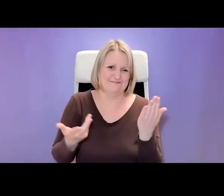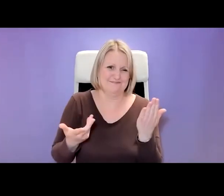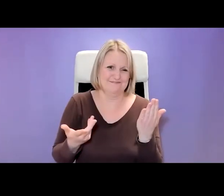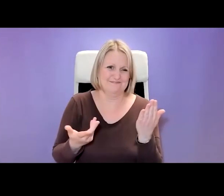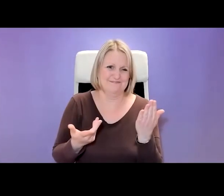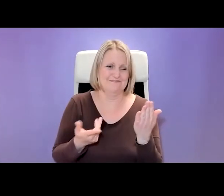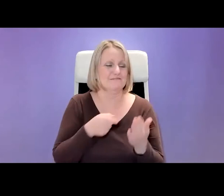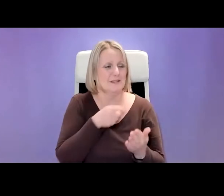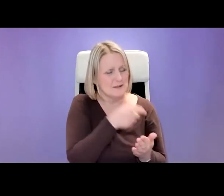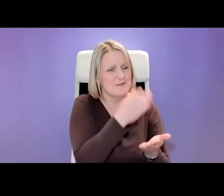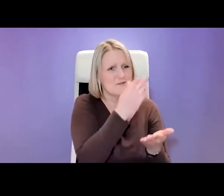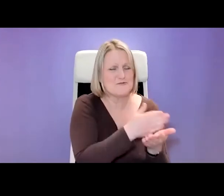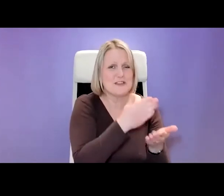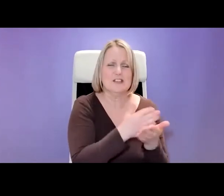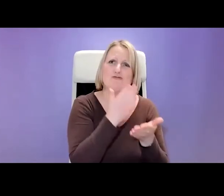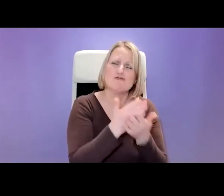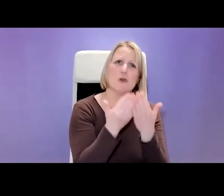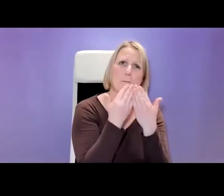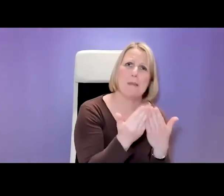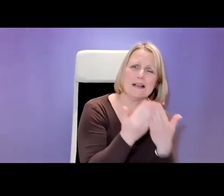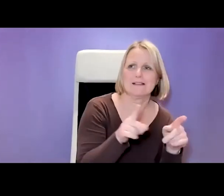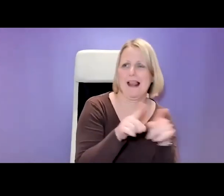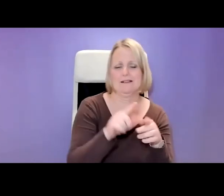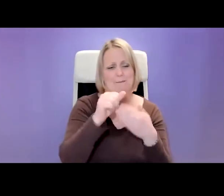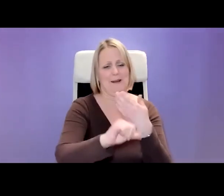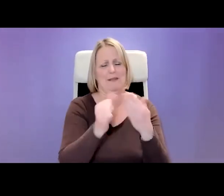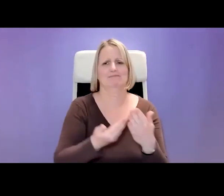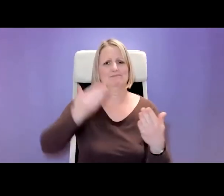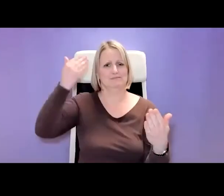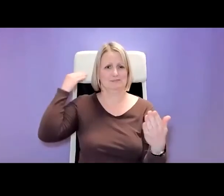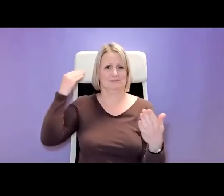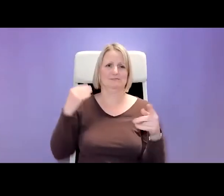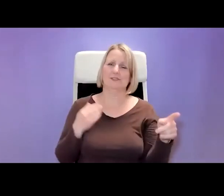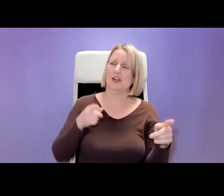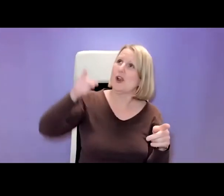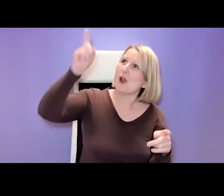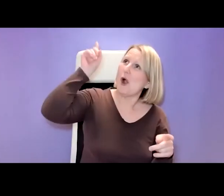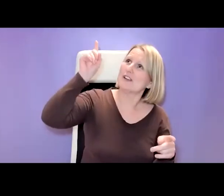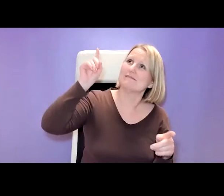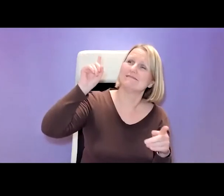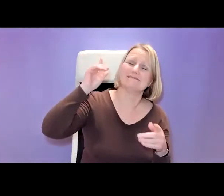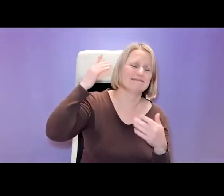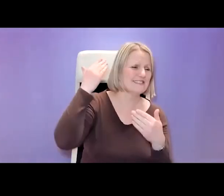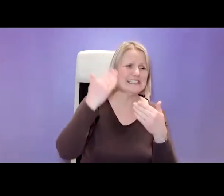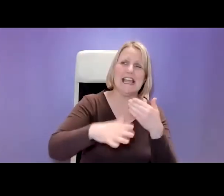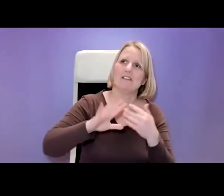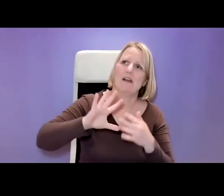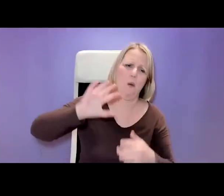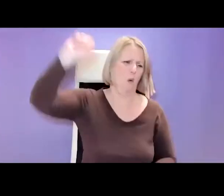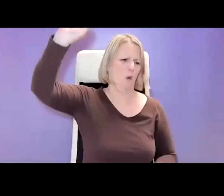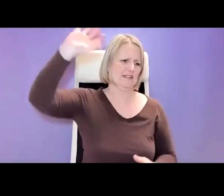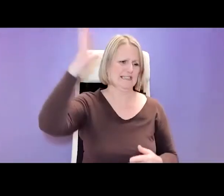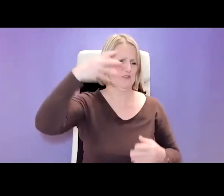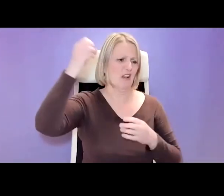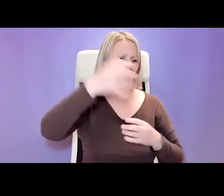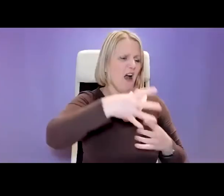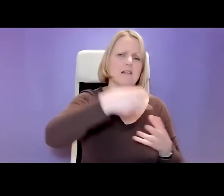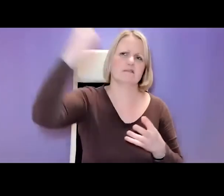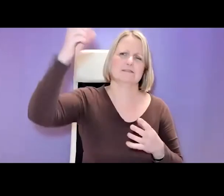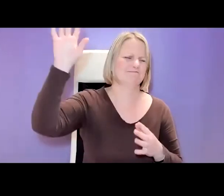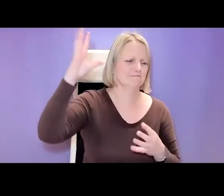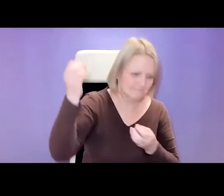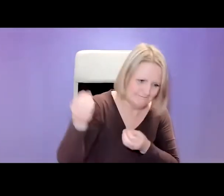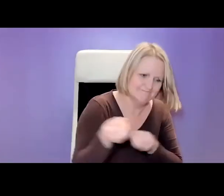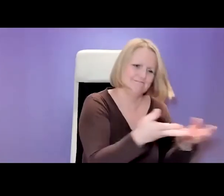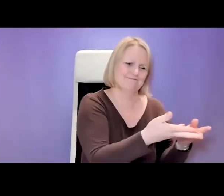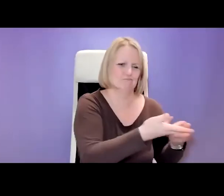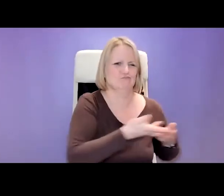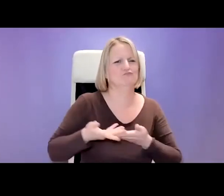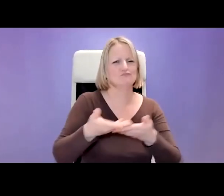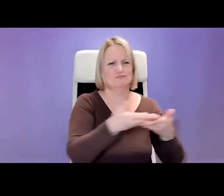But thanks be to God, the church never escapes the Spirit teaches us that our genetic physical, mental national and religious status is not all there is to us.